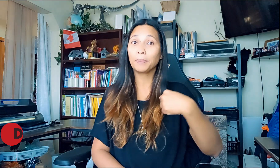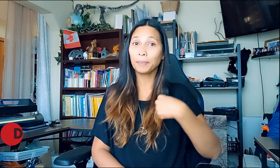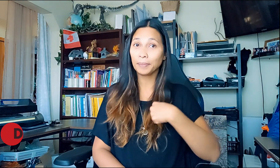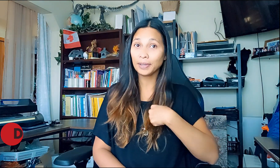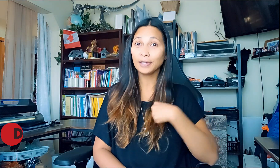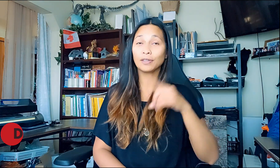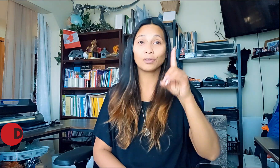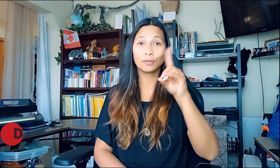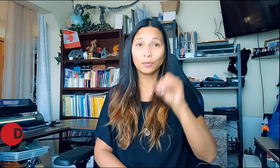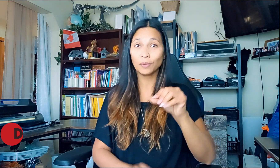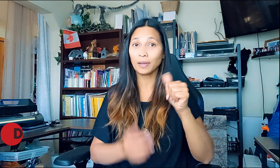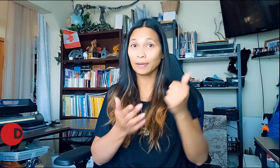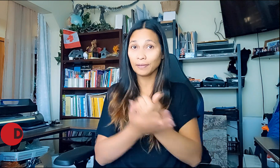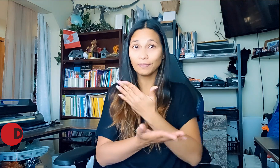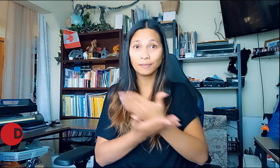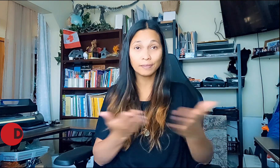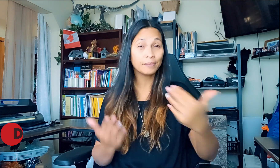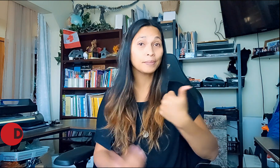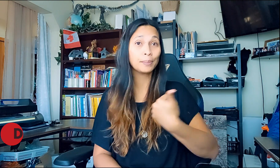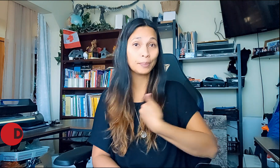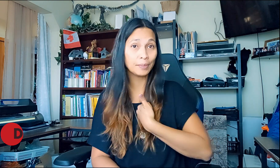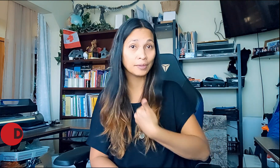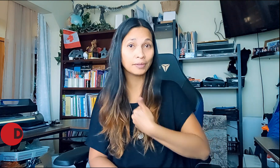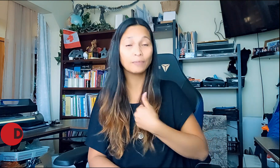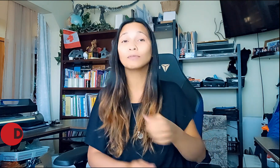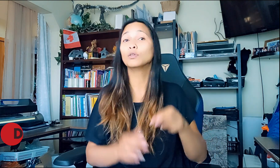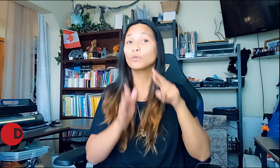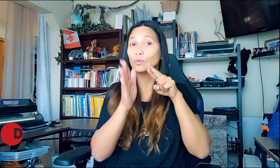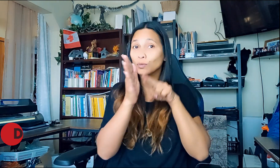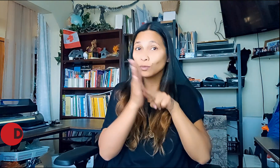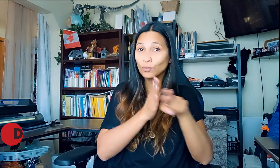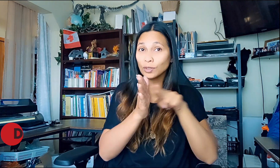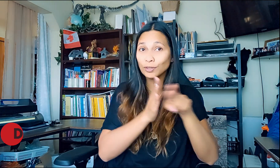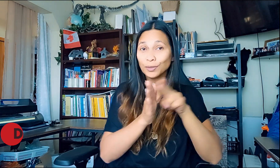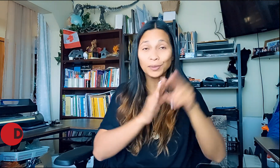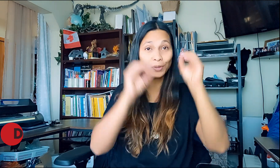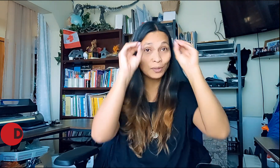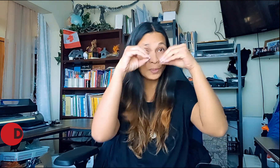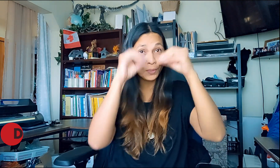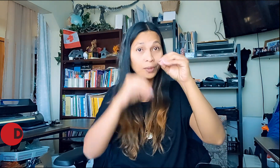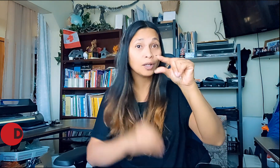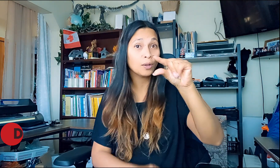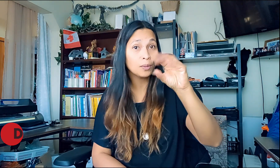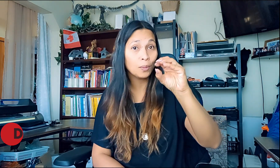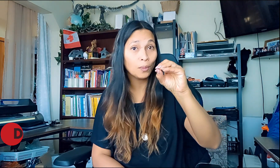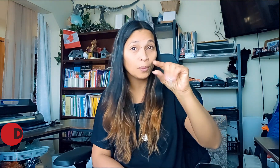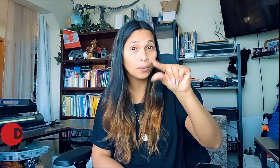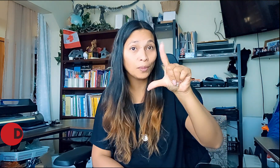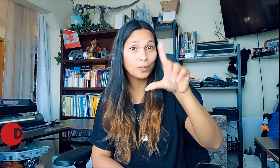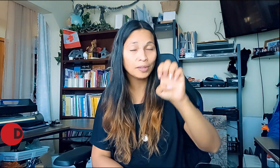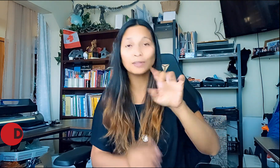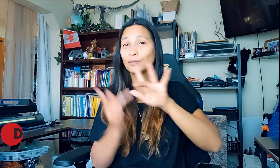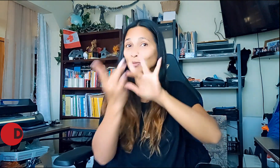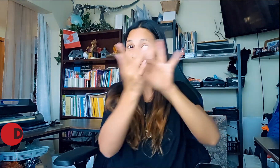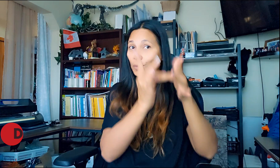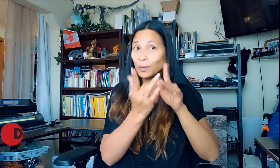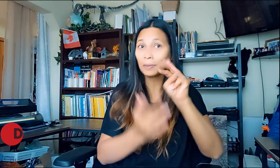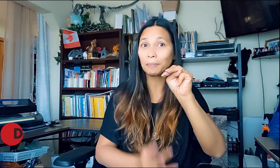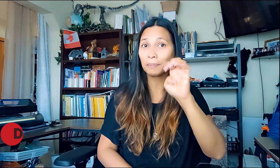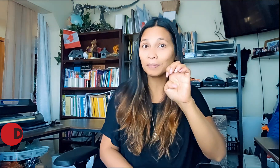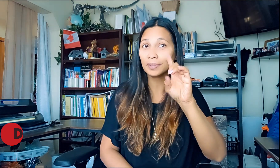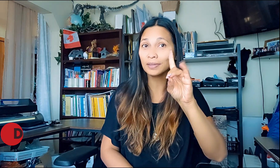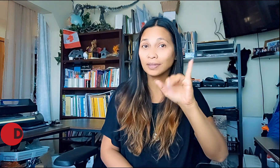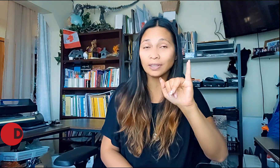I did everything myself. I did research using Google and internet media and